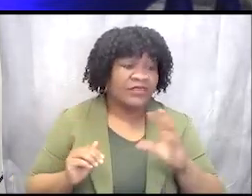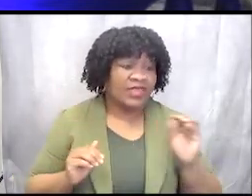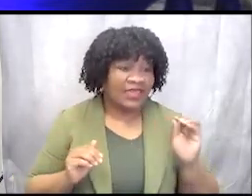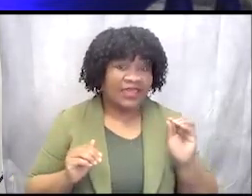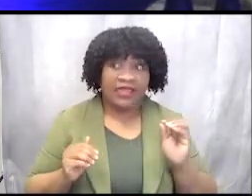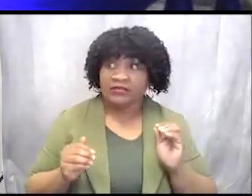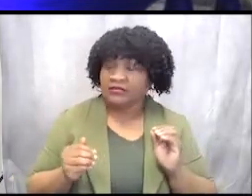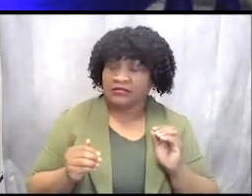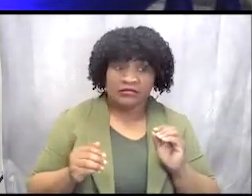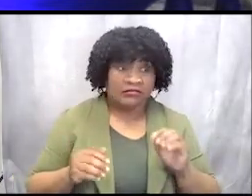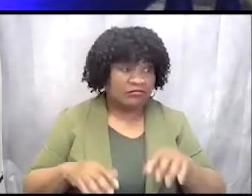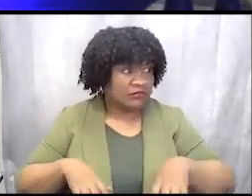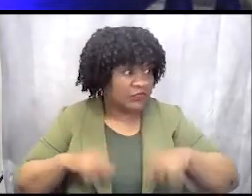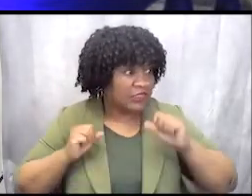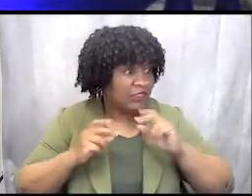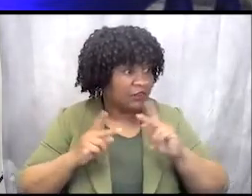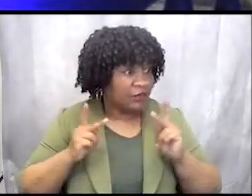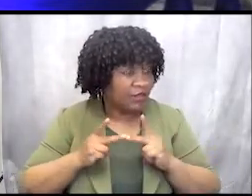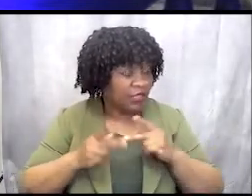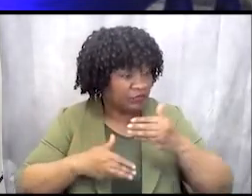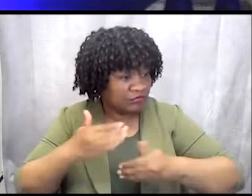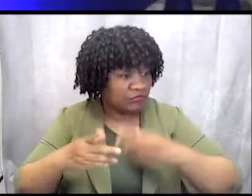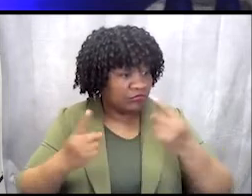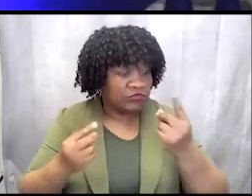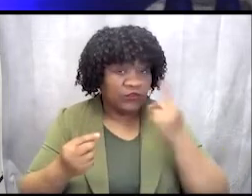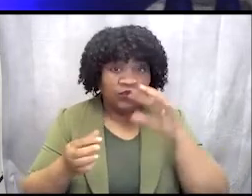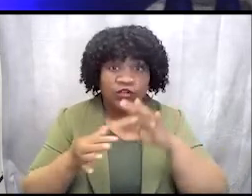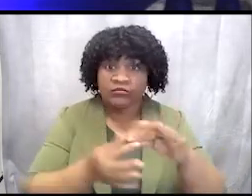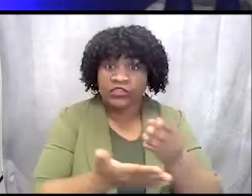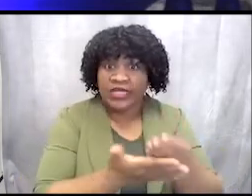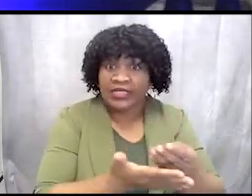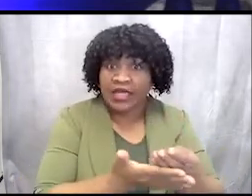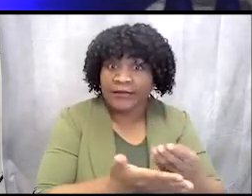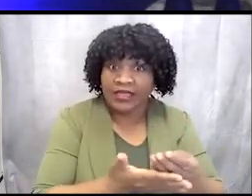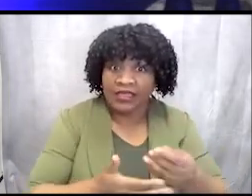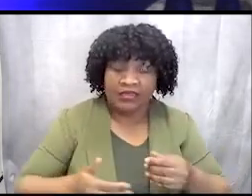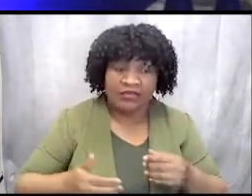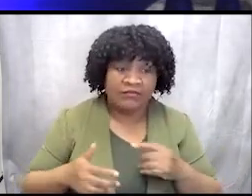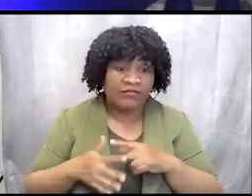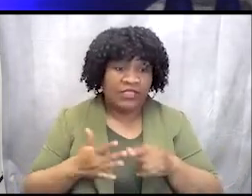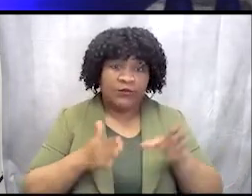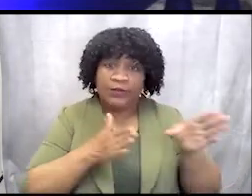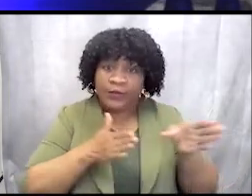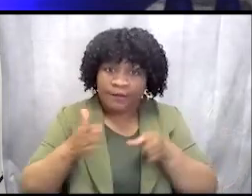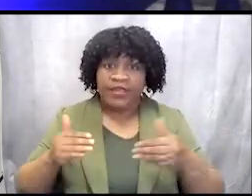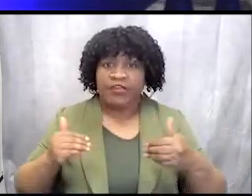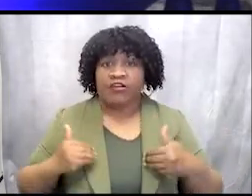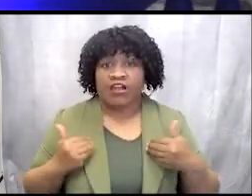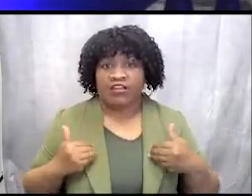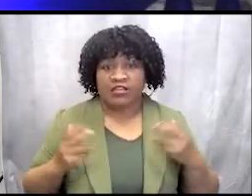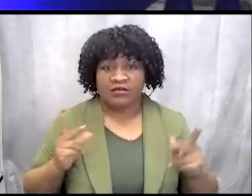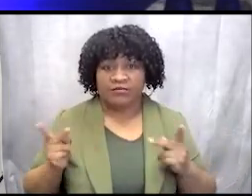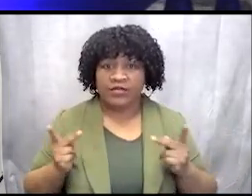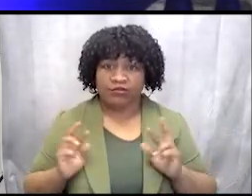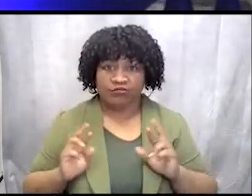Economically, the reasons why we need to prepare our young people to take their place